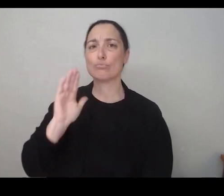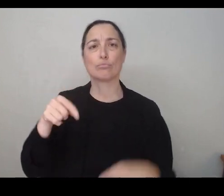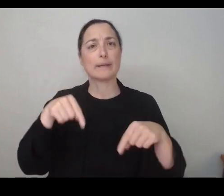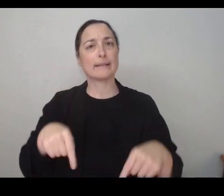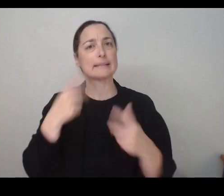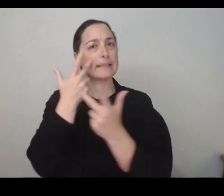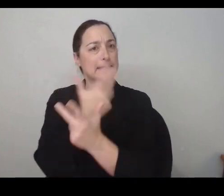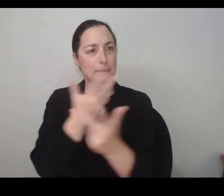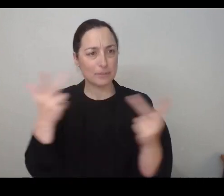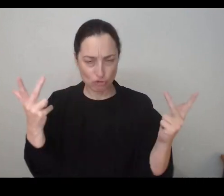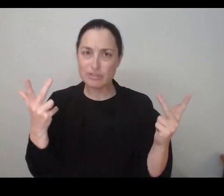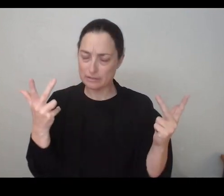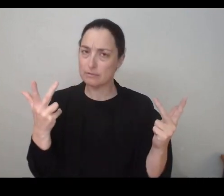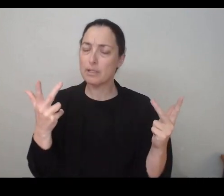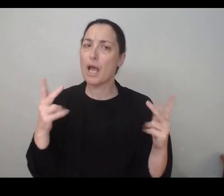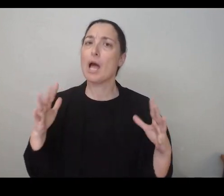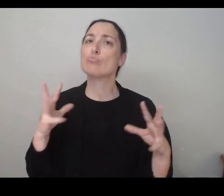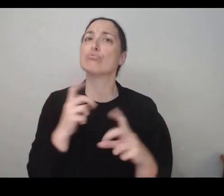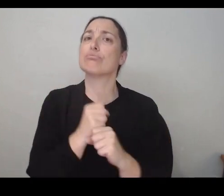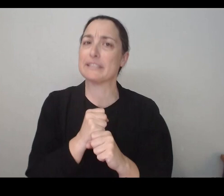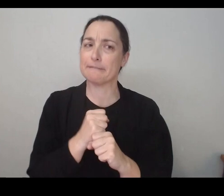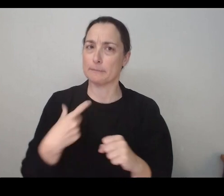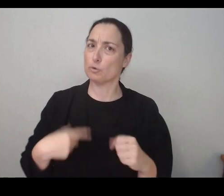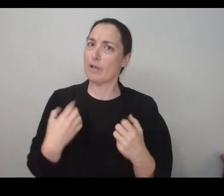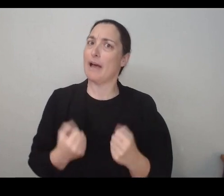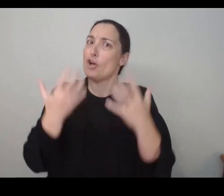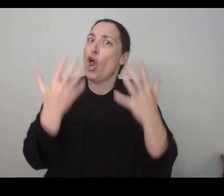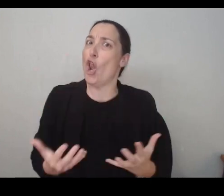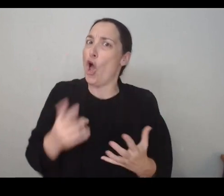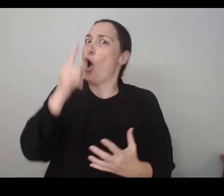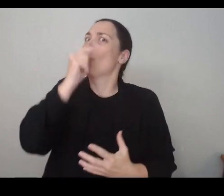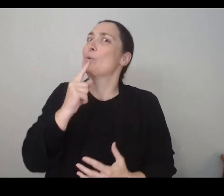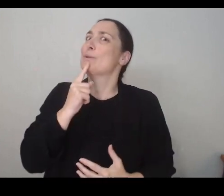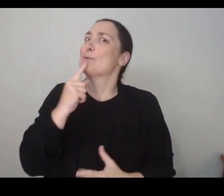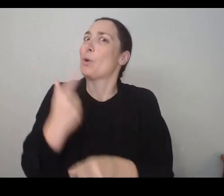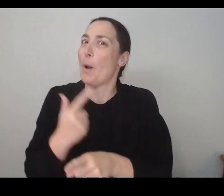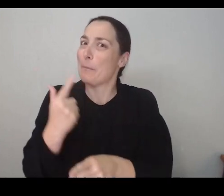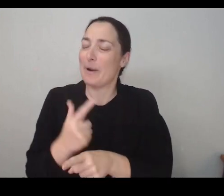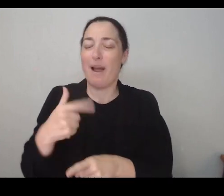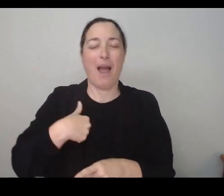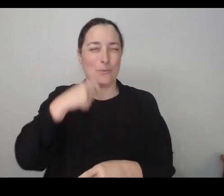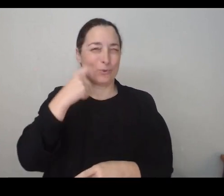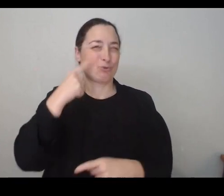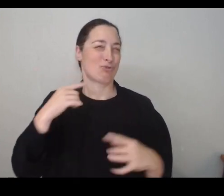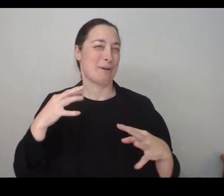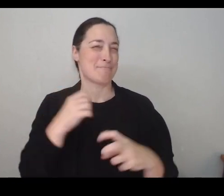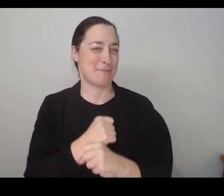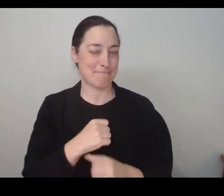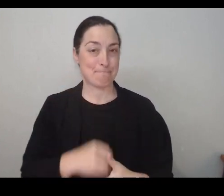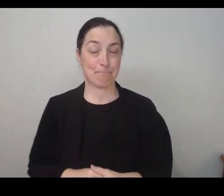I say briefly because there is a lot to say about it. And just to say first thing, it was not easy,